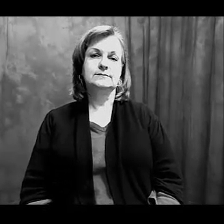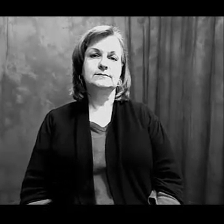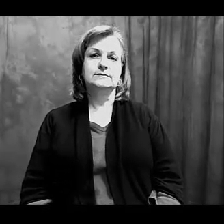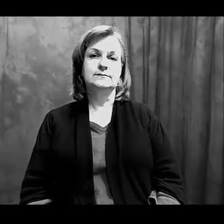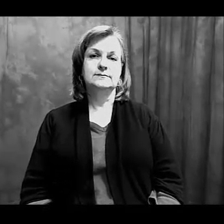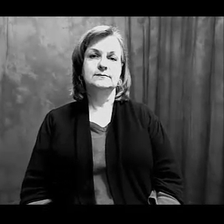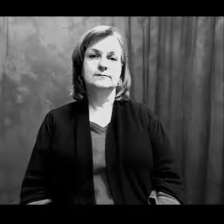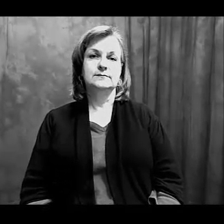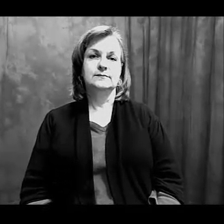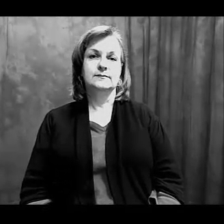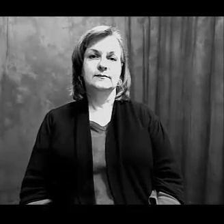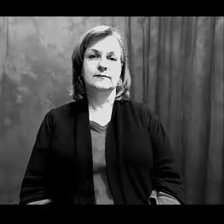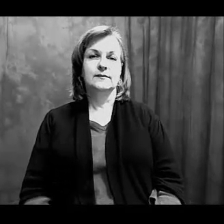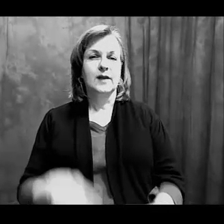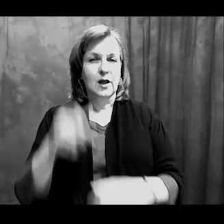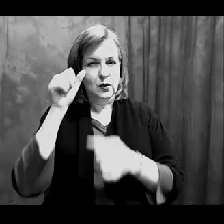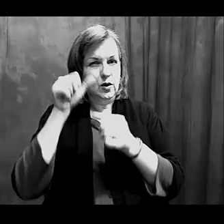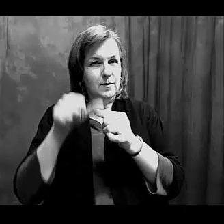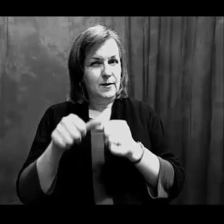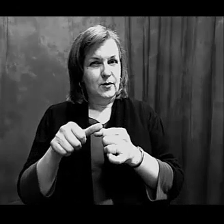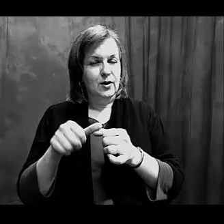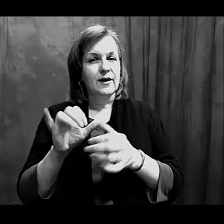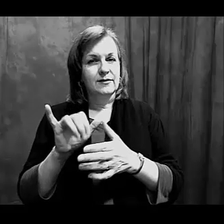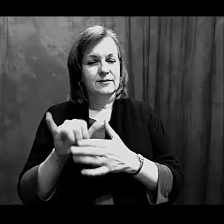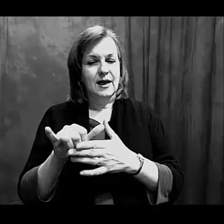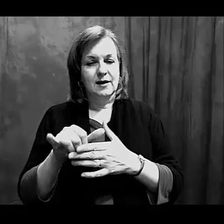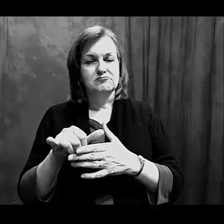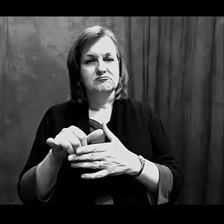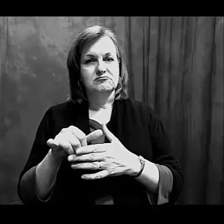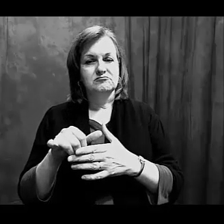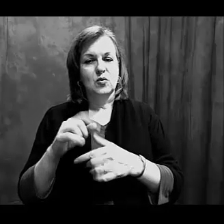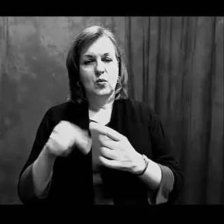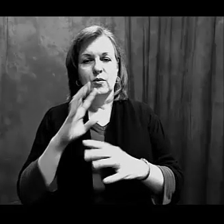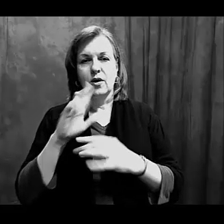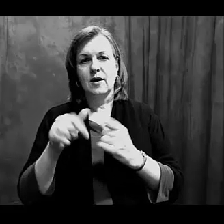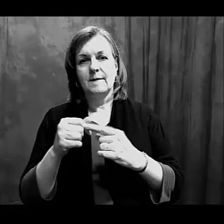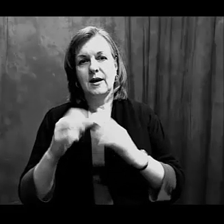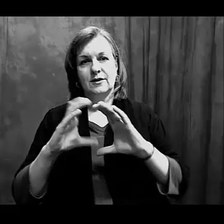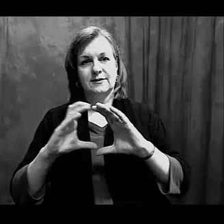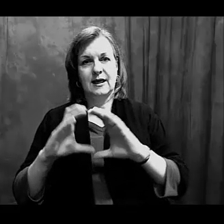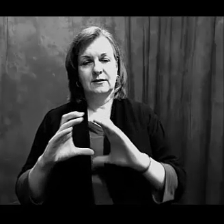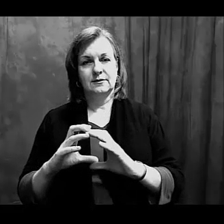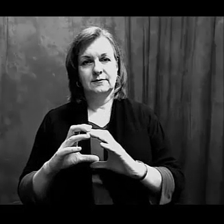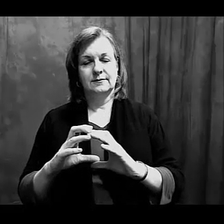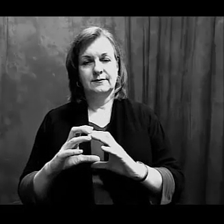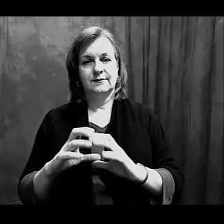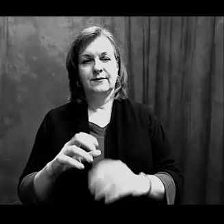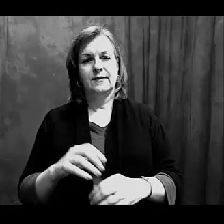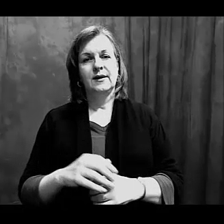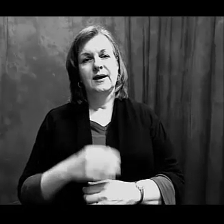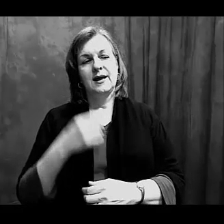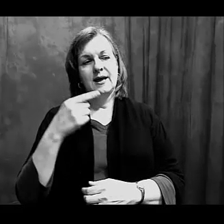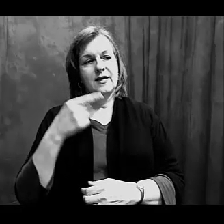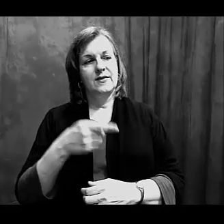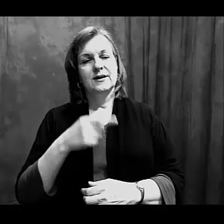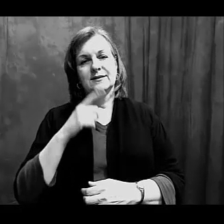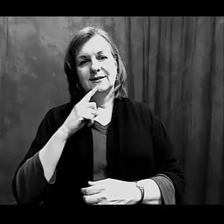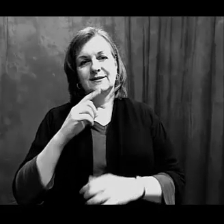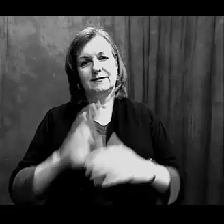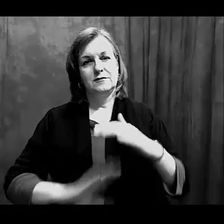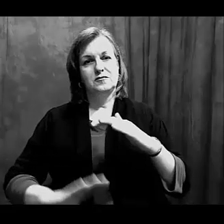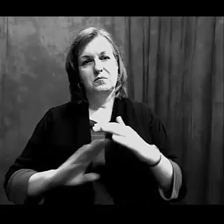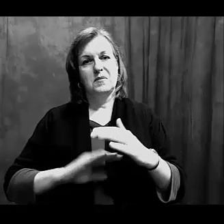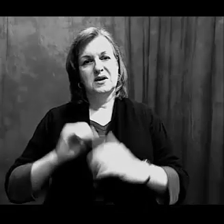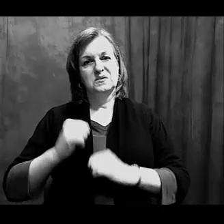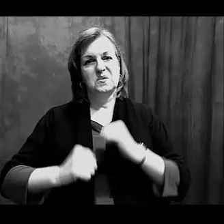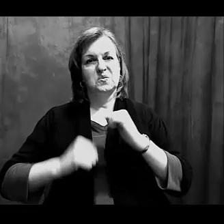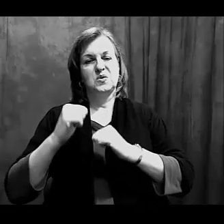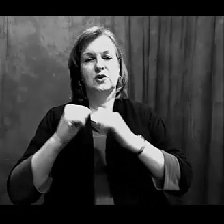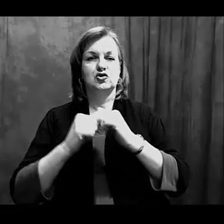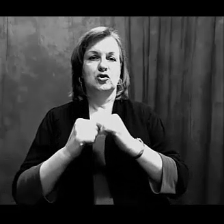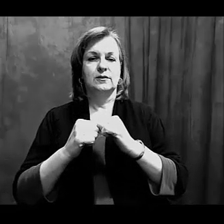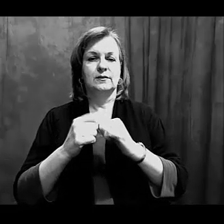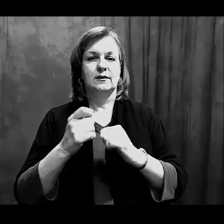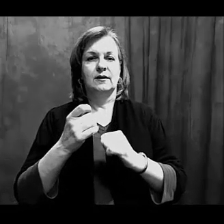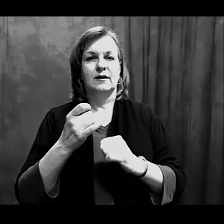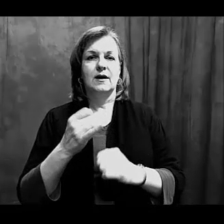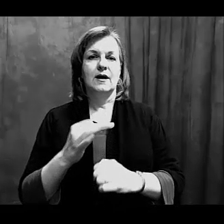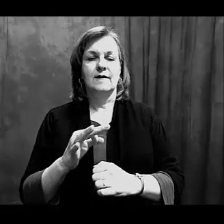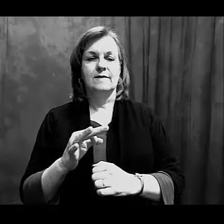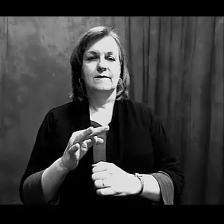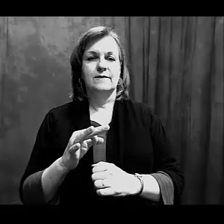you need to keep that in mind when we talk about cells and when we look at steroids this is essentially the building block